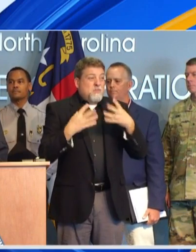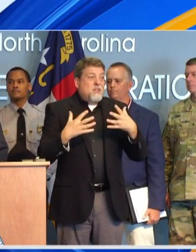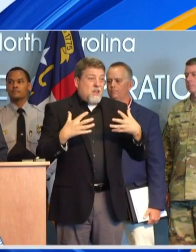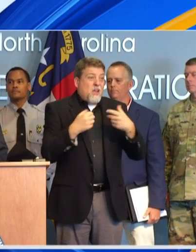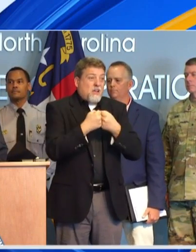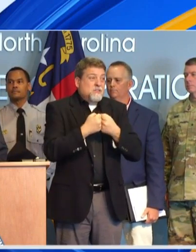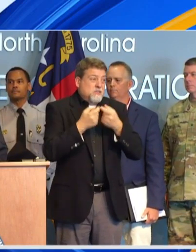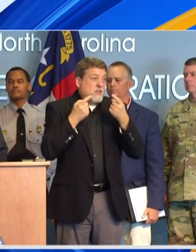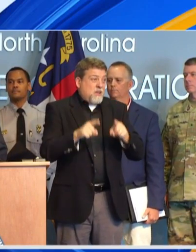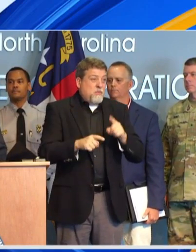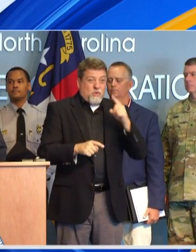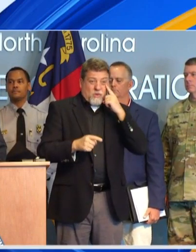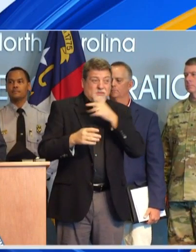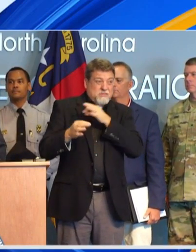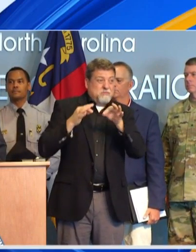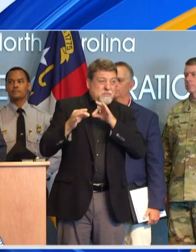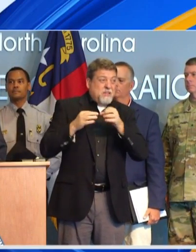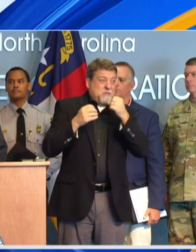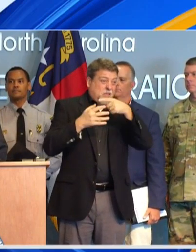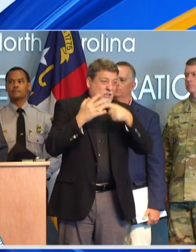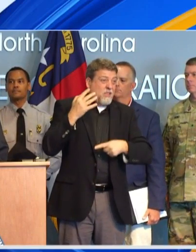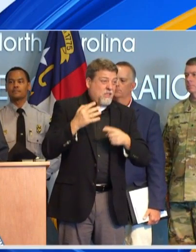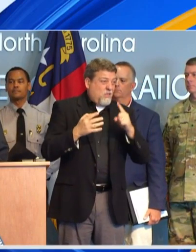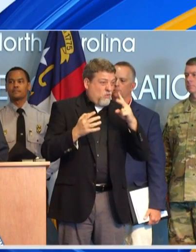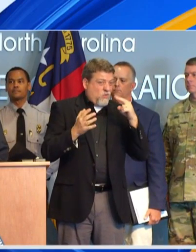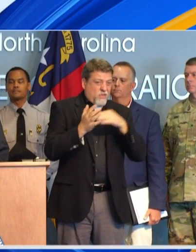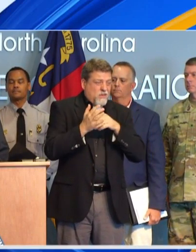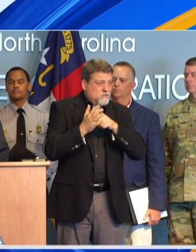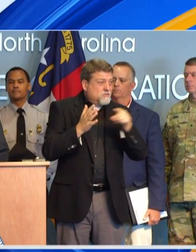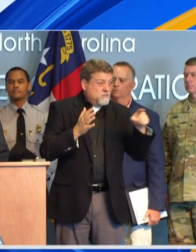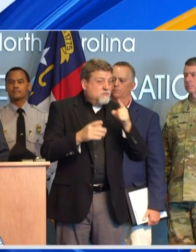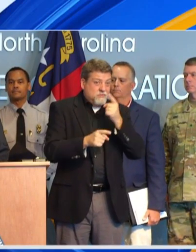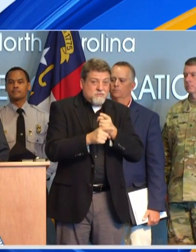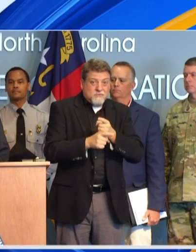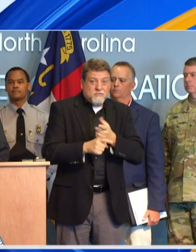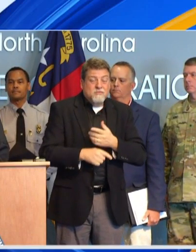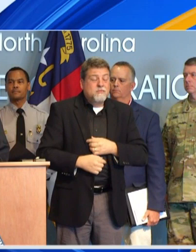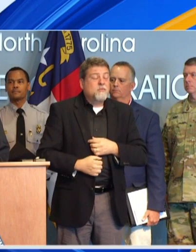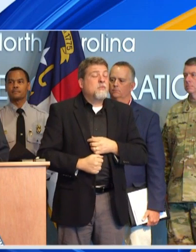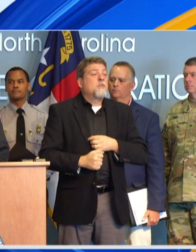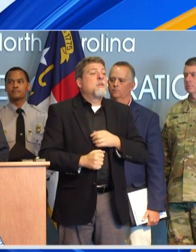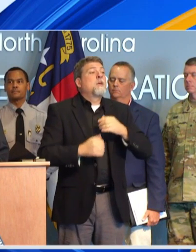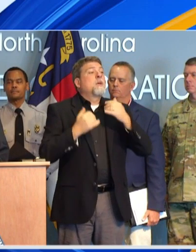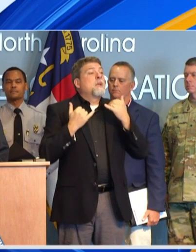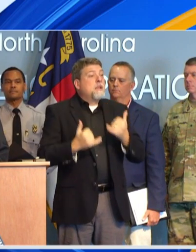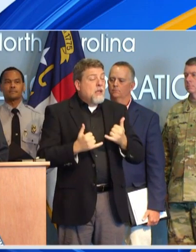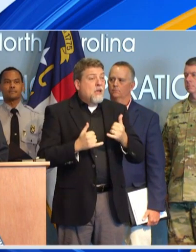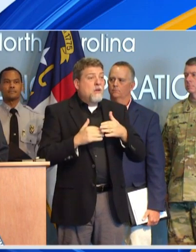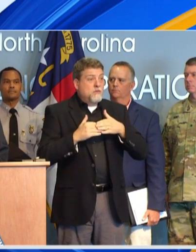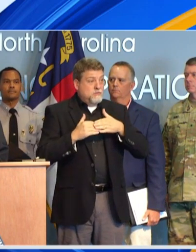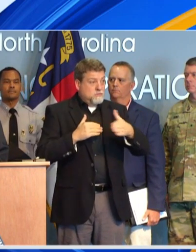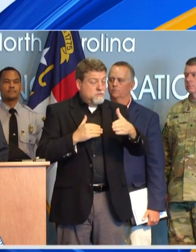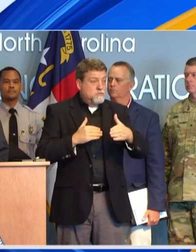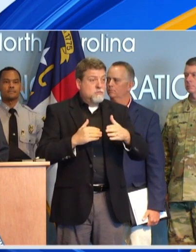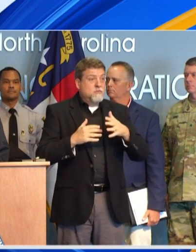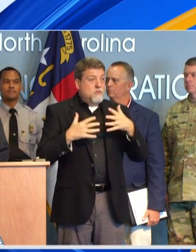DEPLOYED RESOURCES SAFELY RETURN TO THEIR HOME STATIONS AFTER BEING RELEASED. THERE HAVE BEEN MANY ACCIDENTS